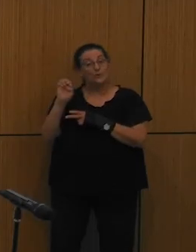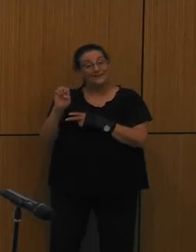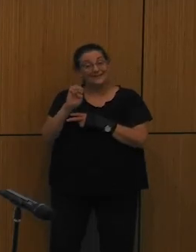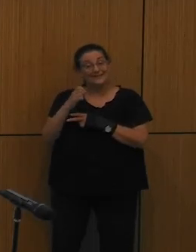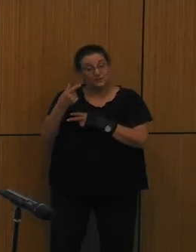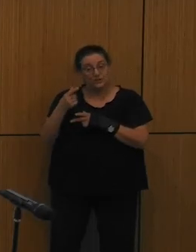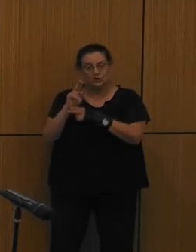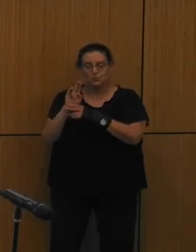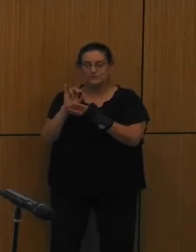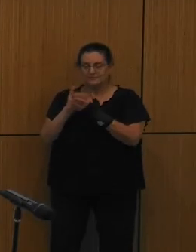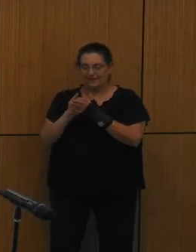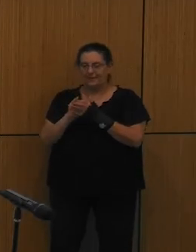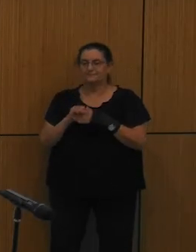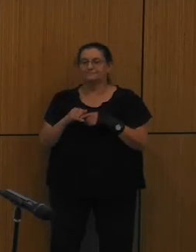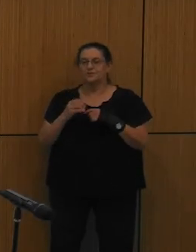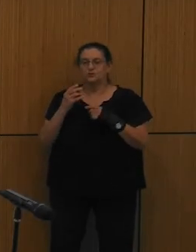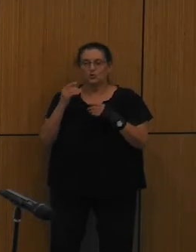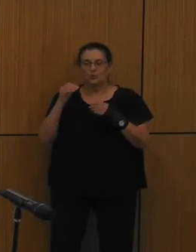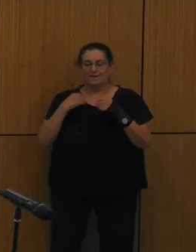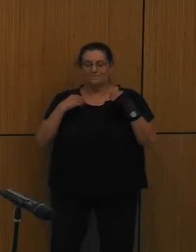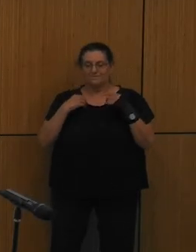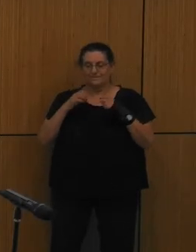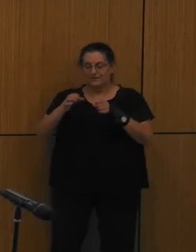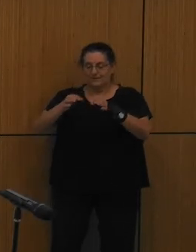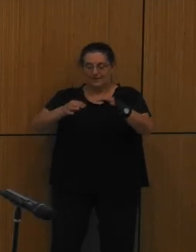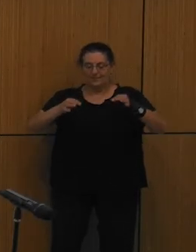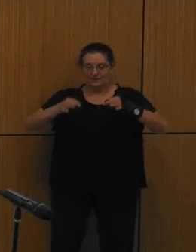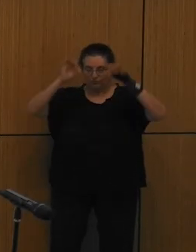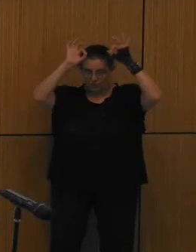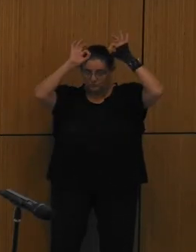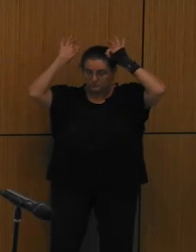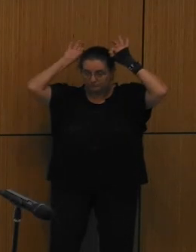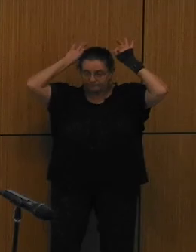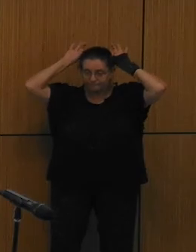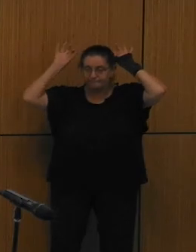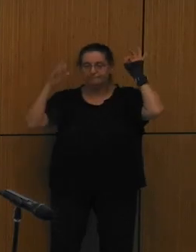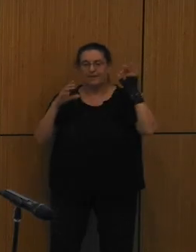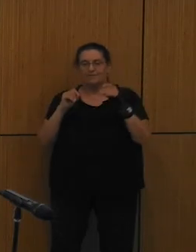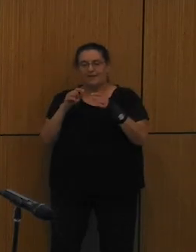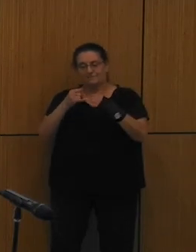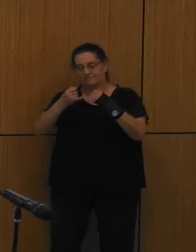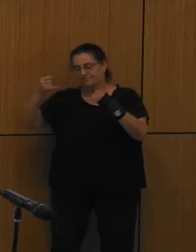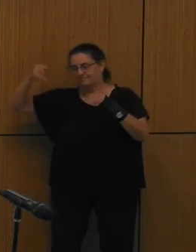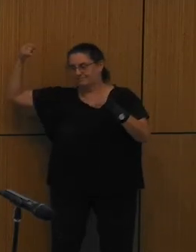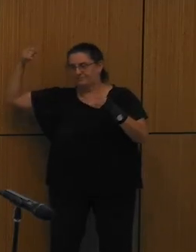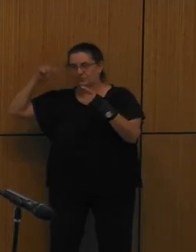the scalp that can pick up on and measure those changes in activity very dynamically.